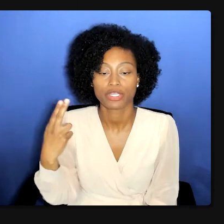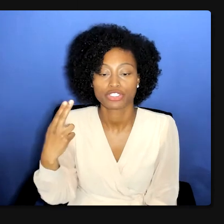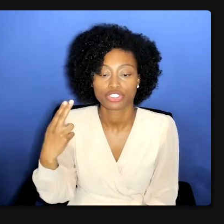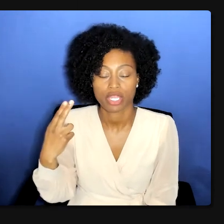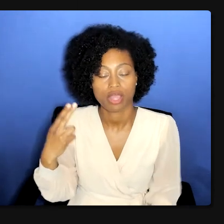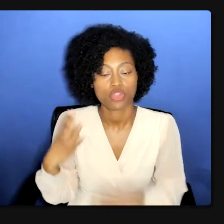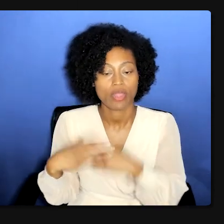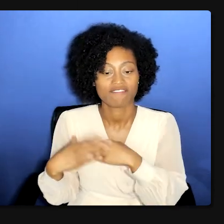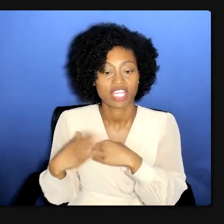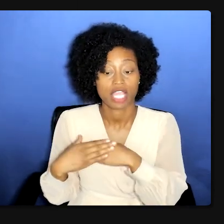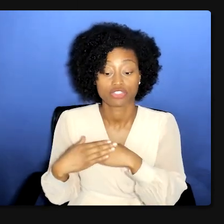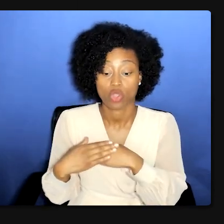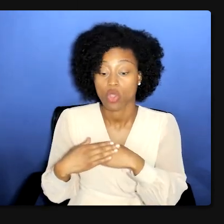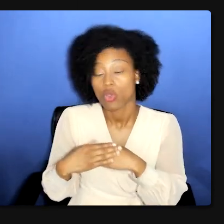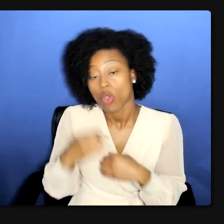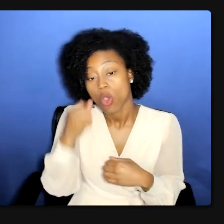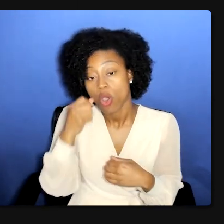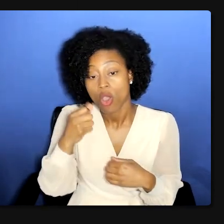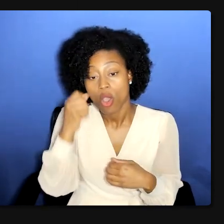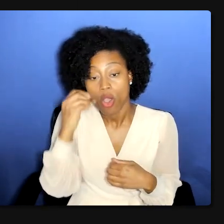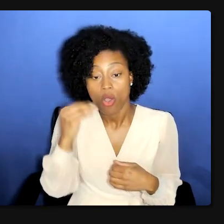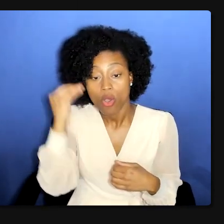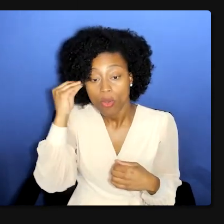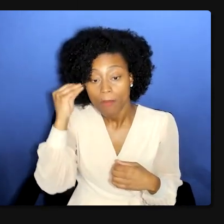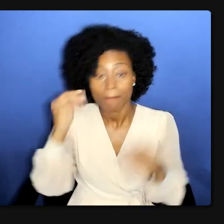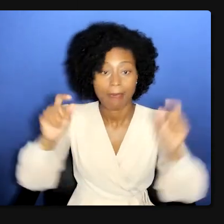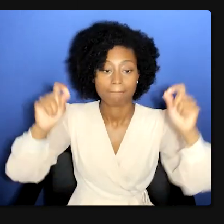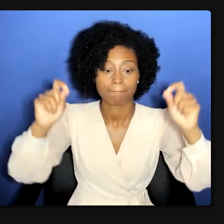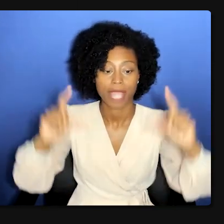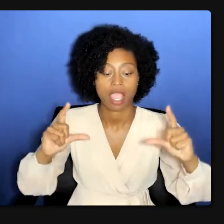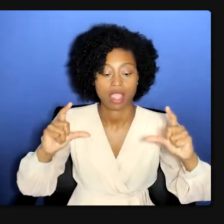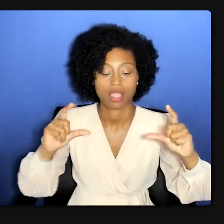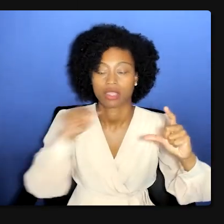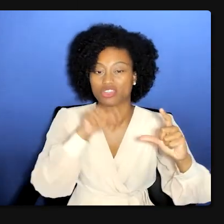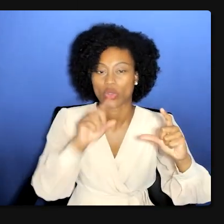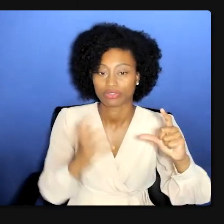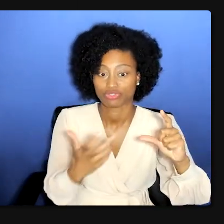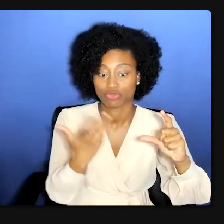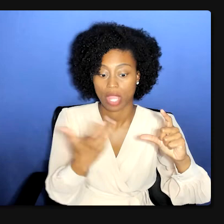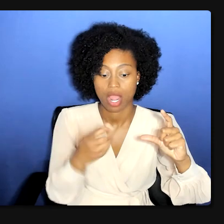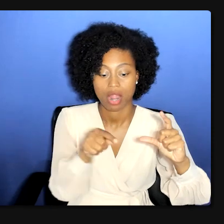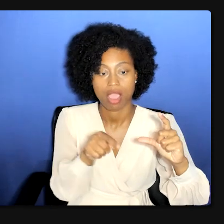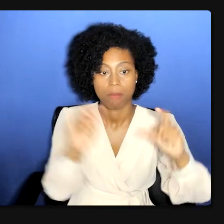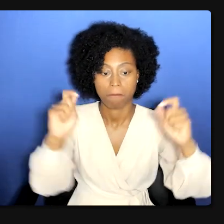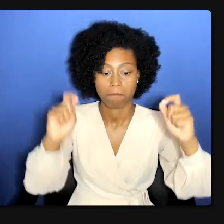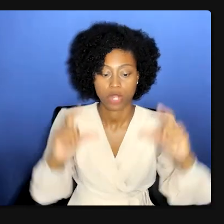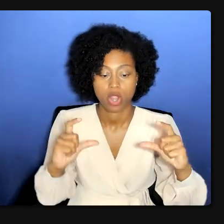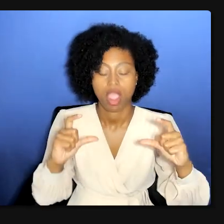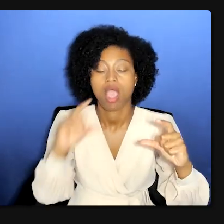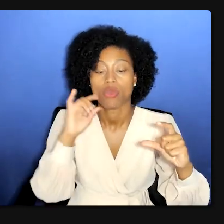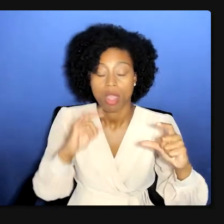If we put a home banner in the screen? Ways to draw attention to it more, would that actually yield more substantial results